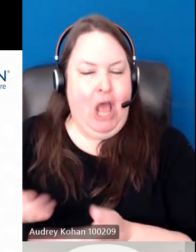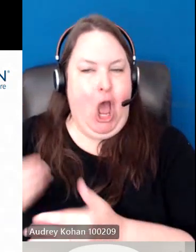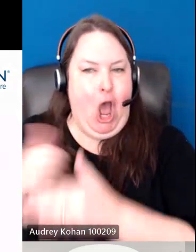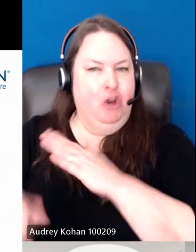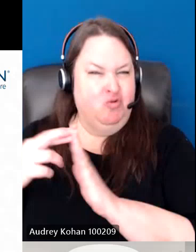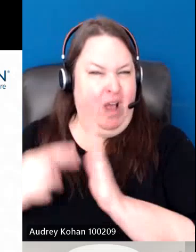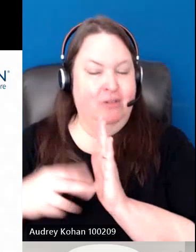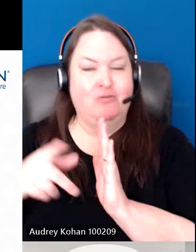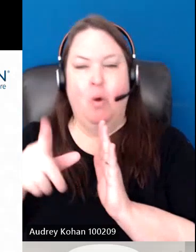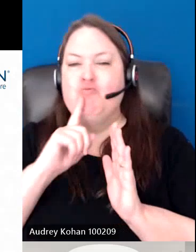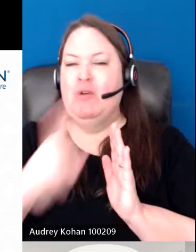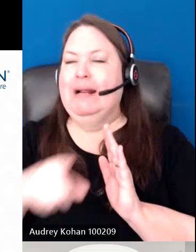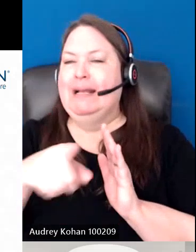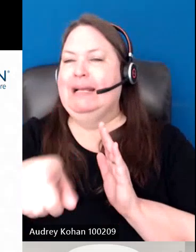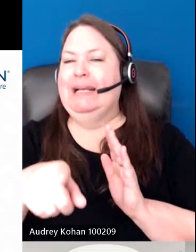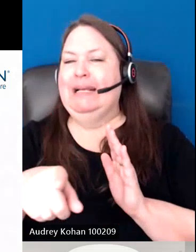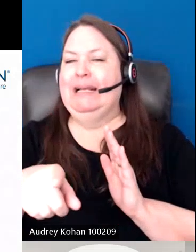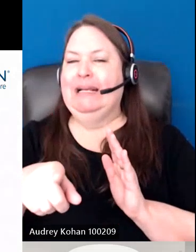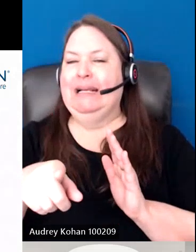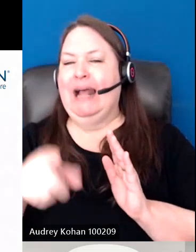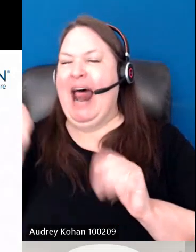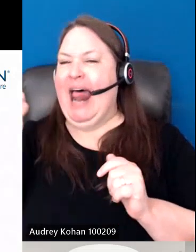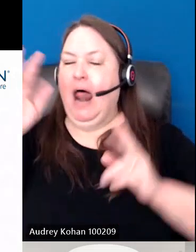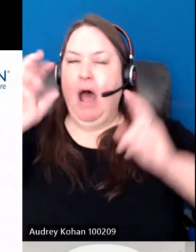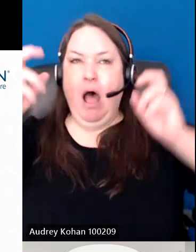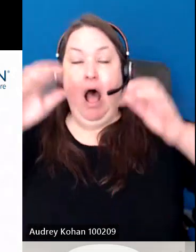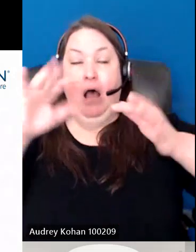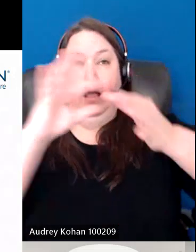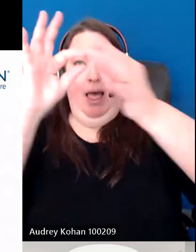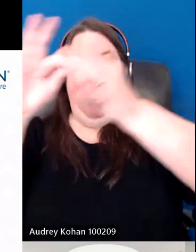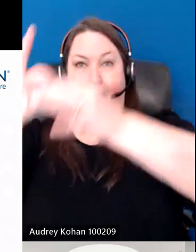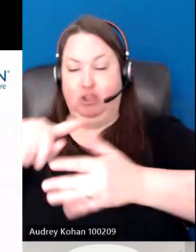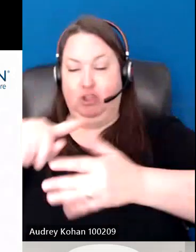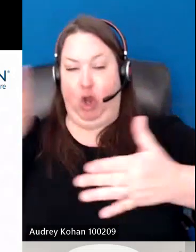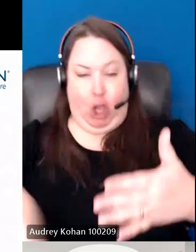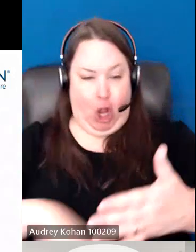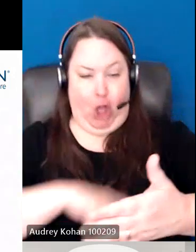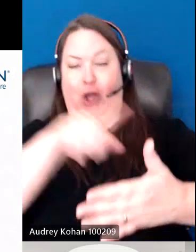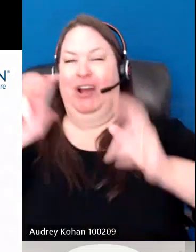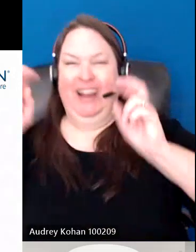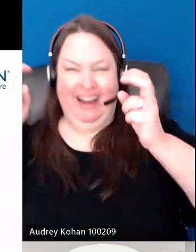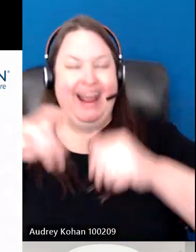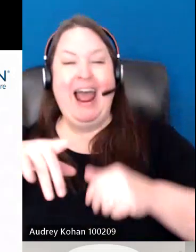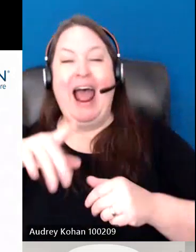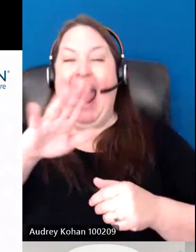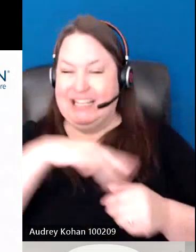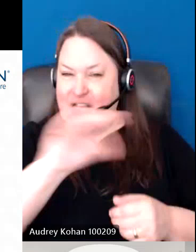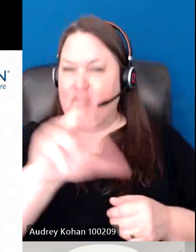so it's a little circular but not only does tellah Health have its own definition it is a part it's